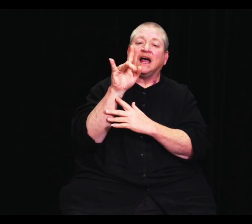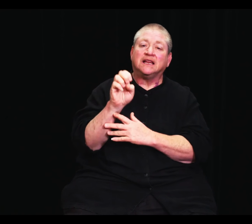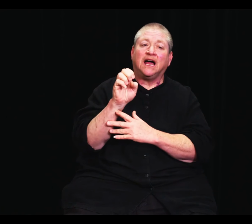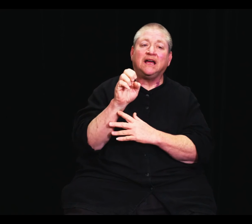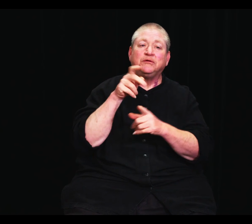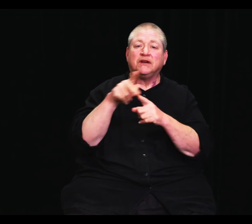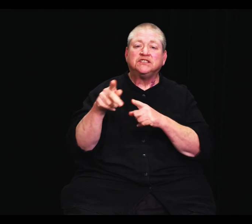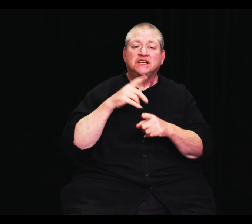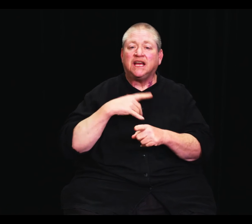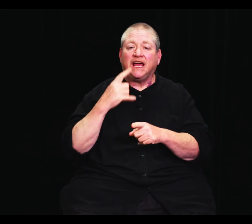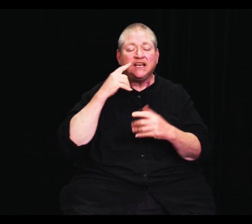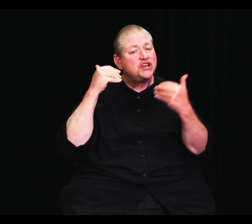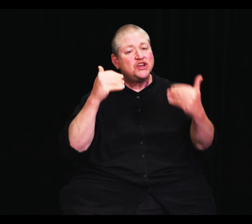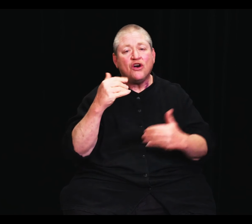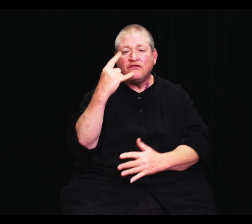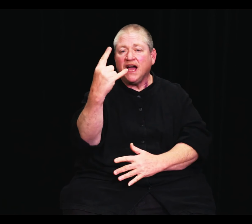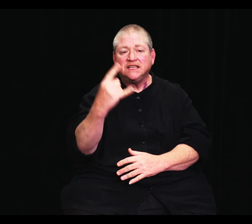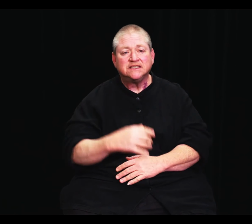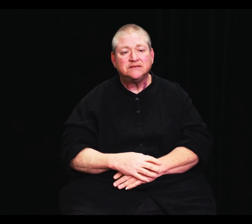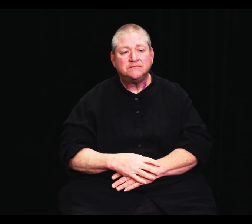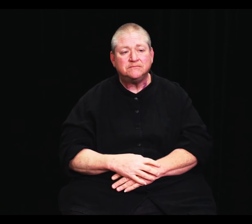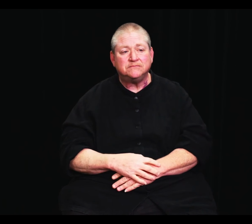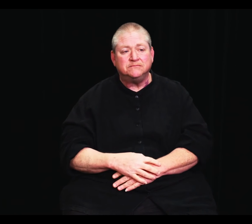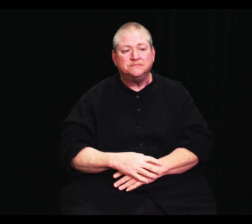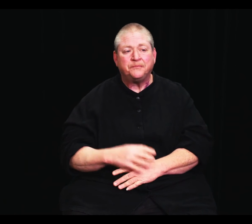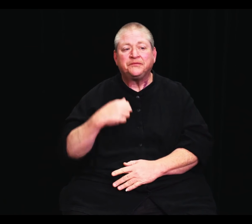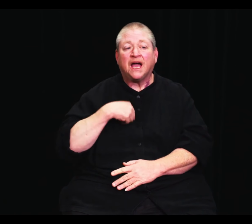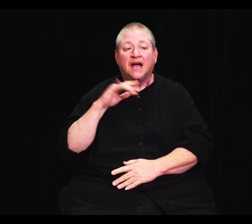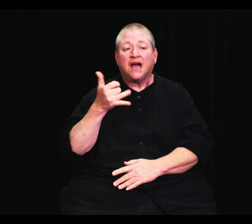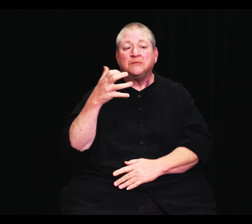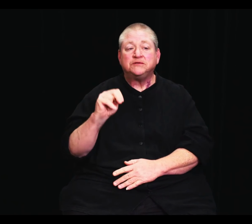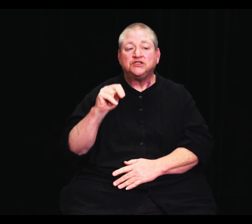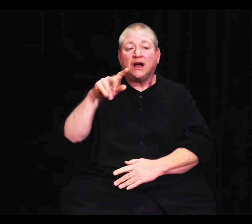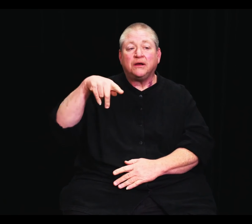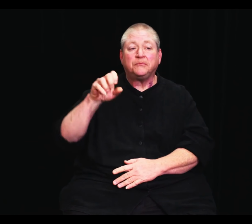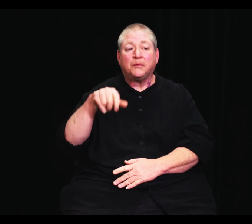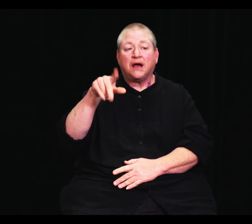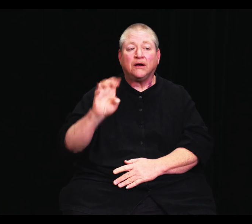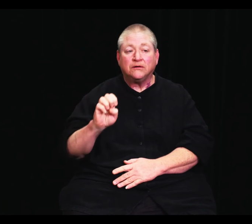And I want to thank Nicole Ebersole in the Athletic Department at Western for making my time here so special